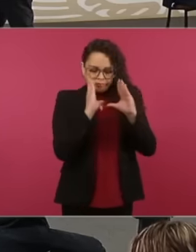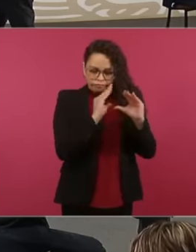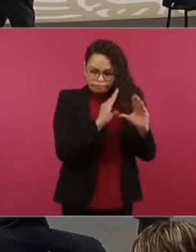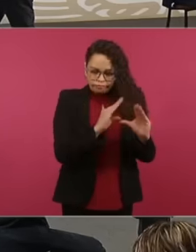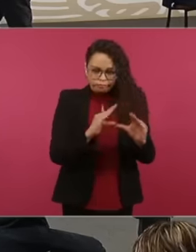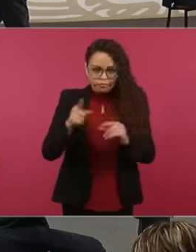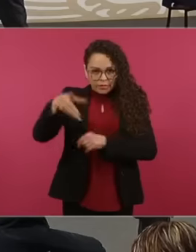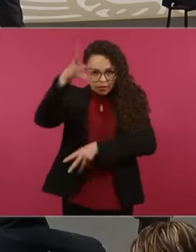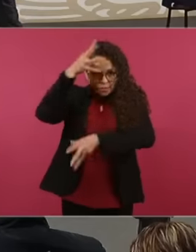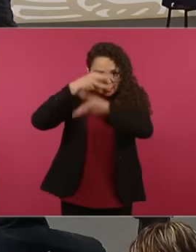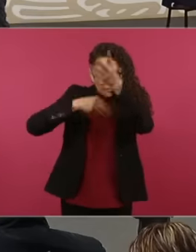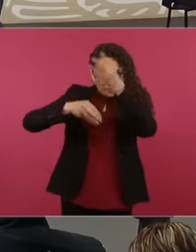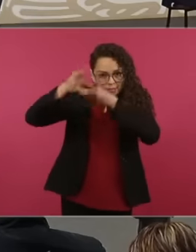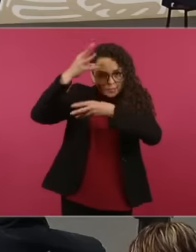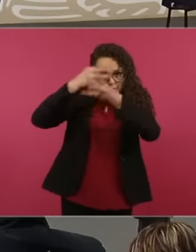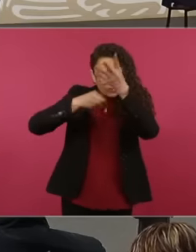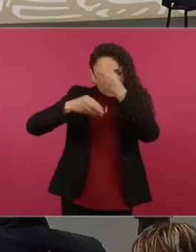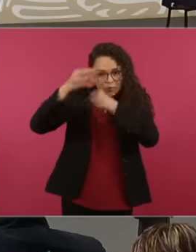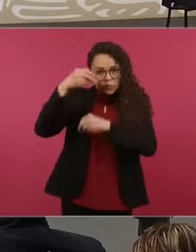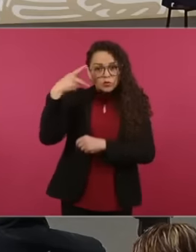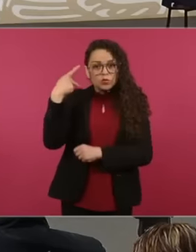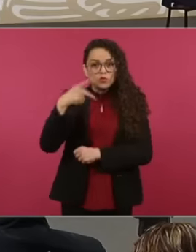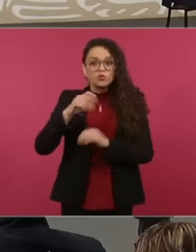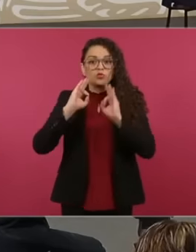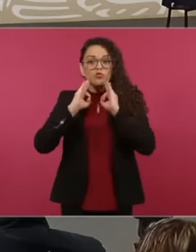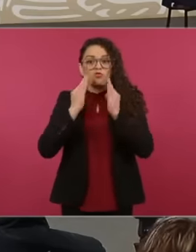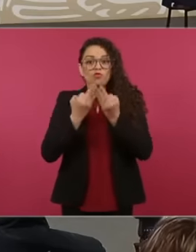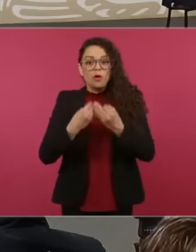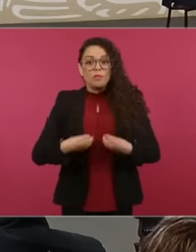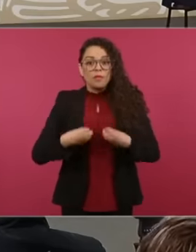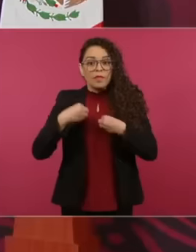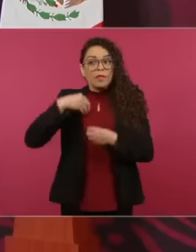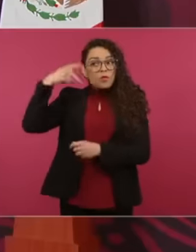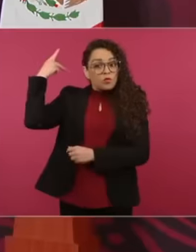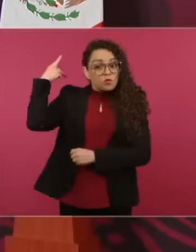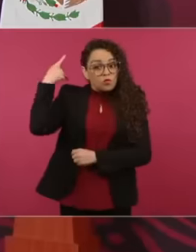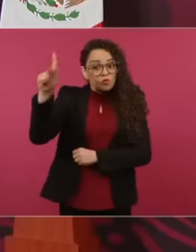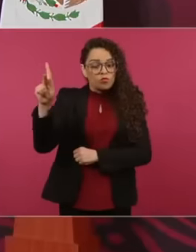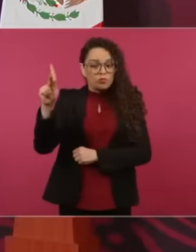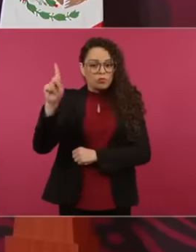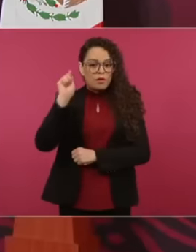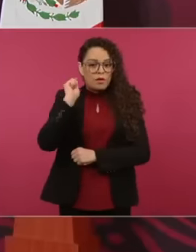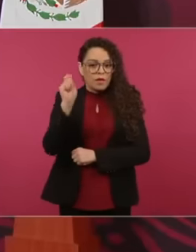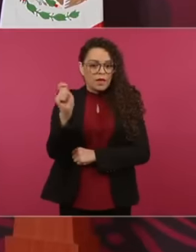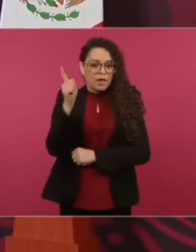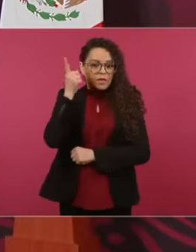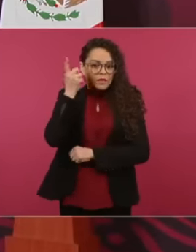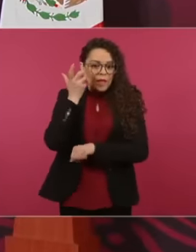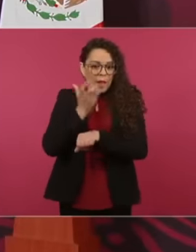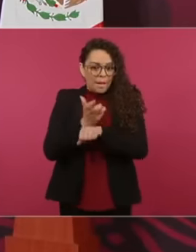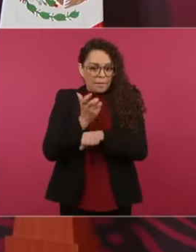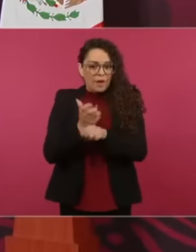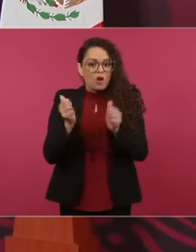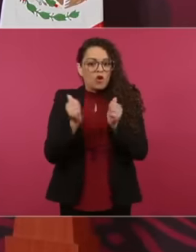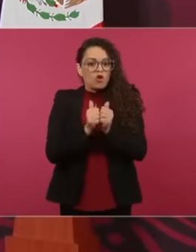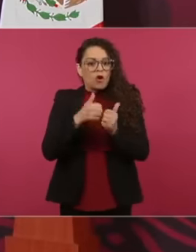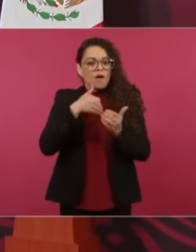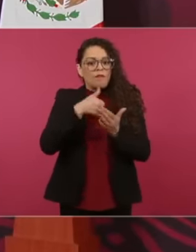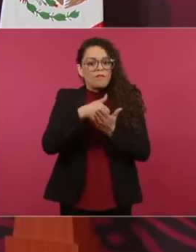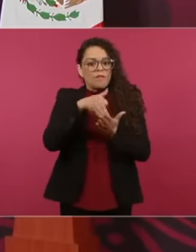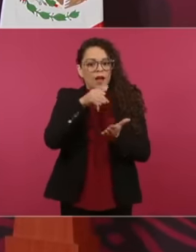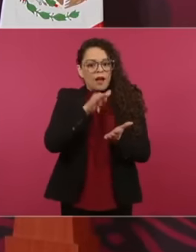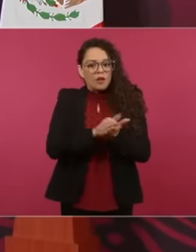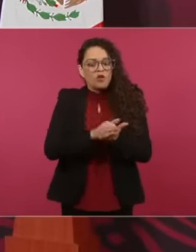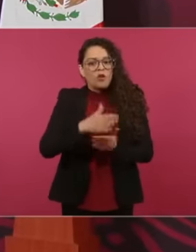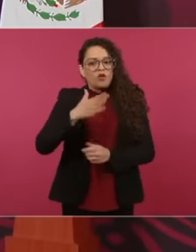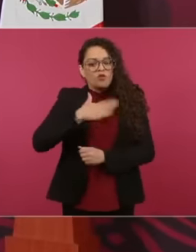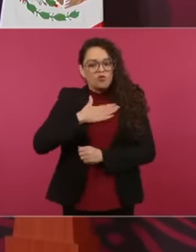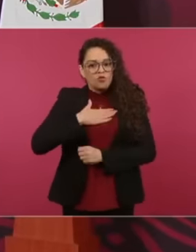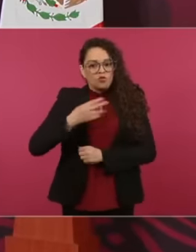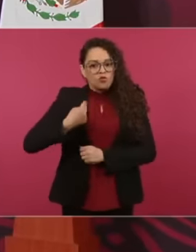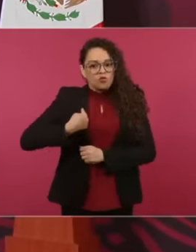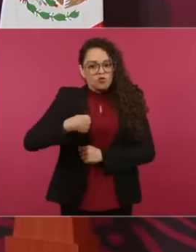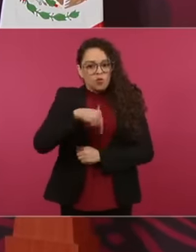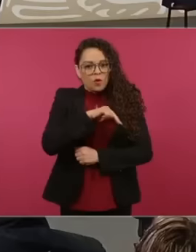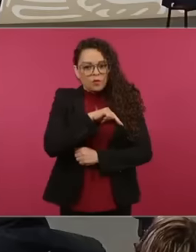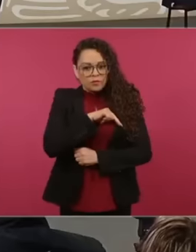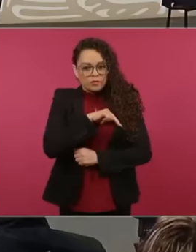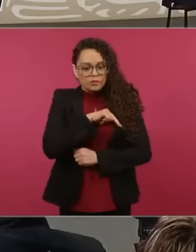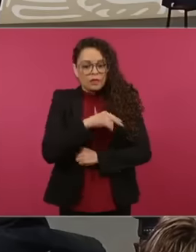American way of life, in our values and in respect for the leadership of the